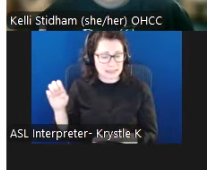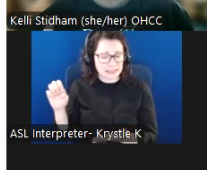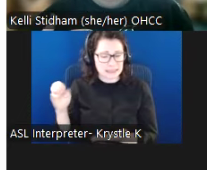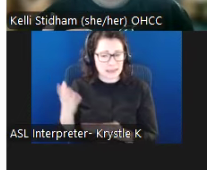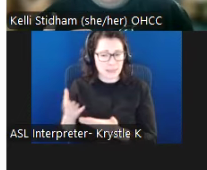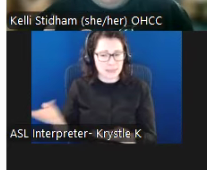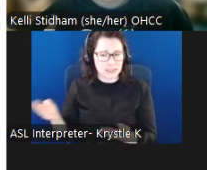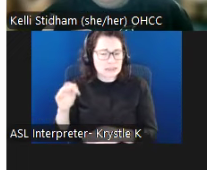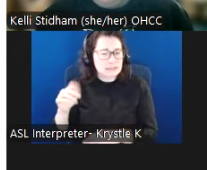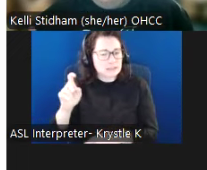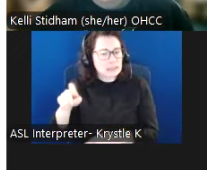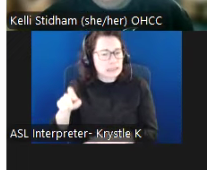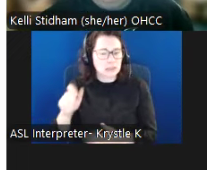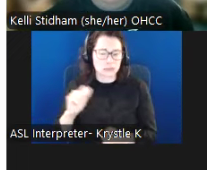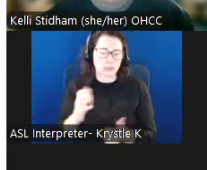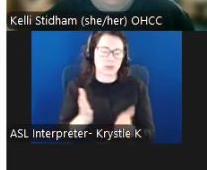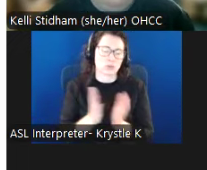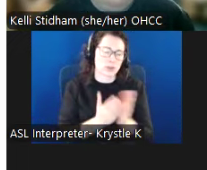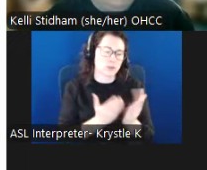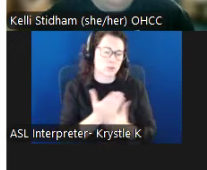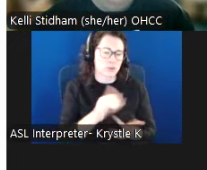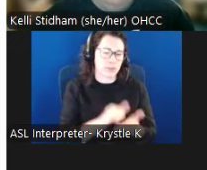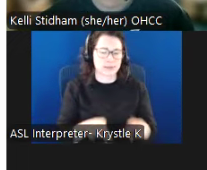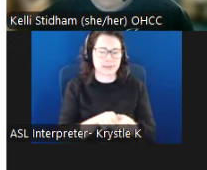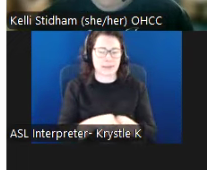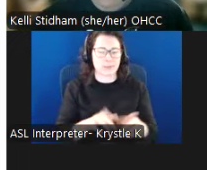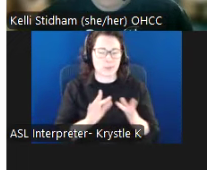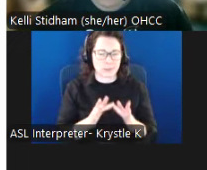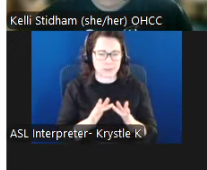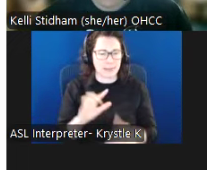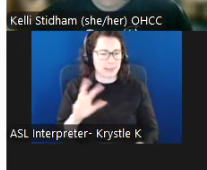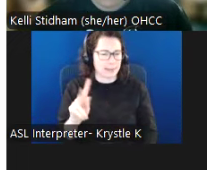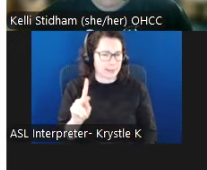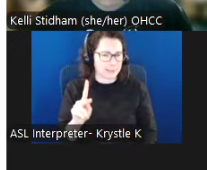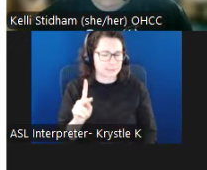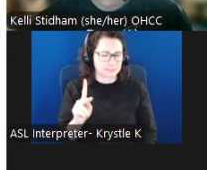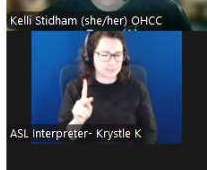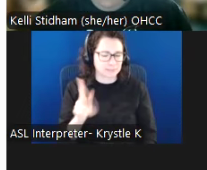need you can um request through that